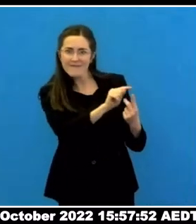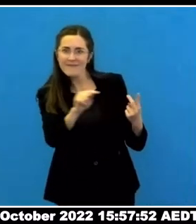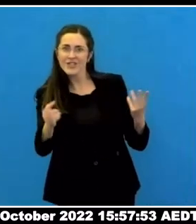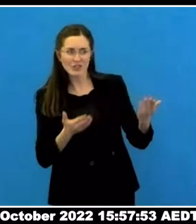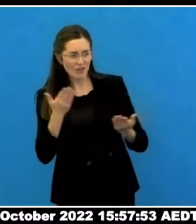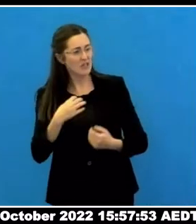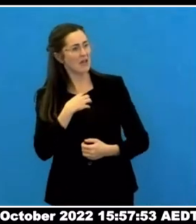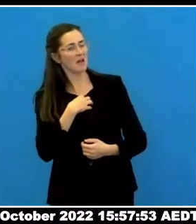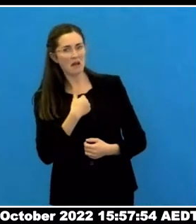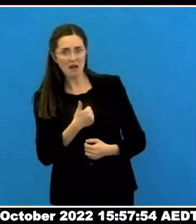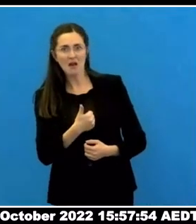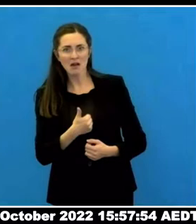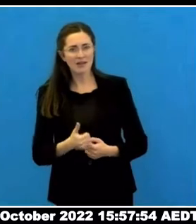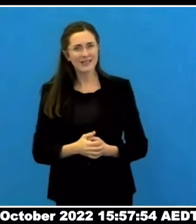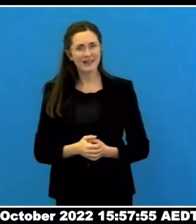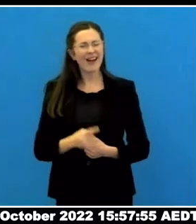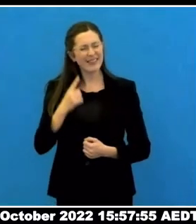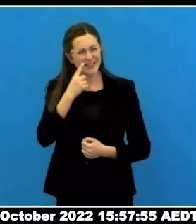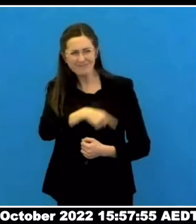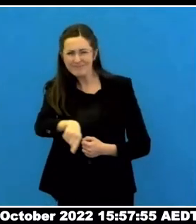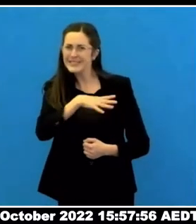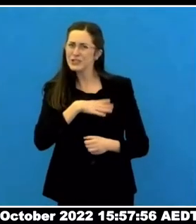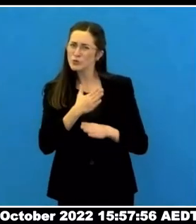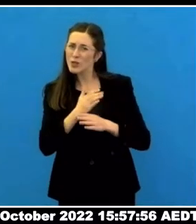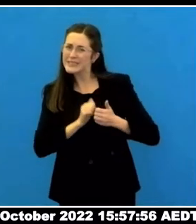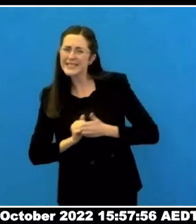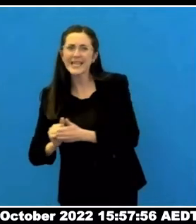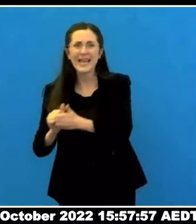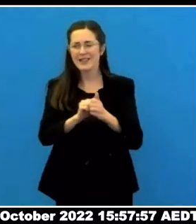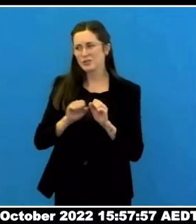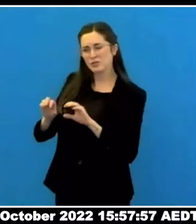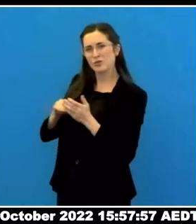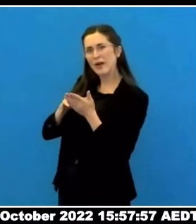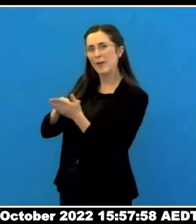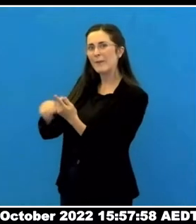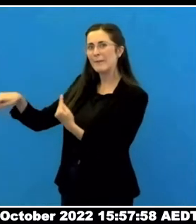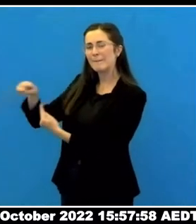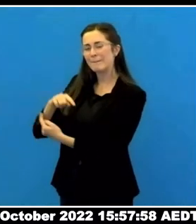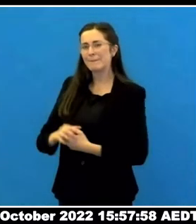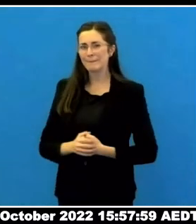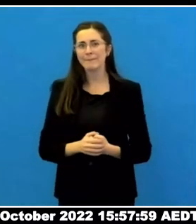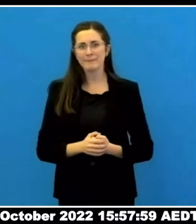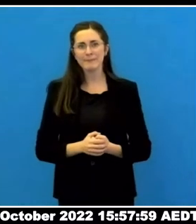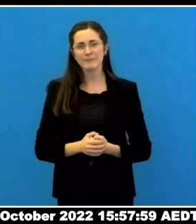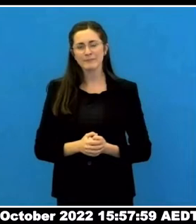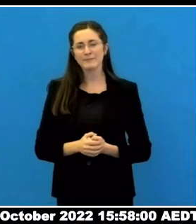So, all of us need to work hard to have a better community. Muzhgan.